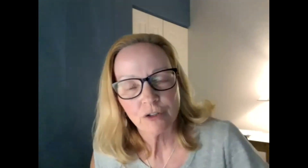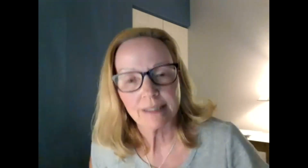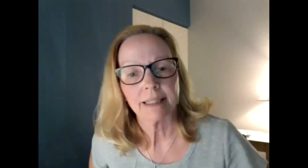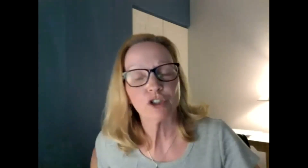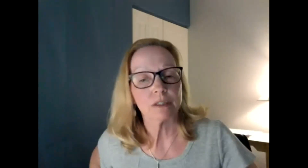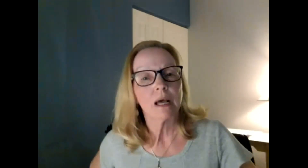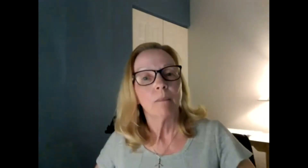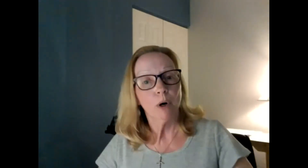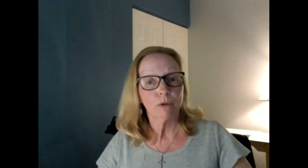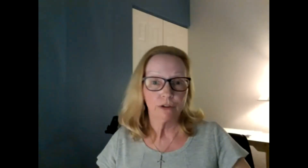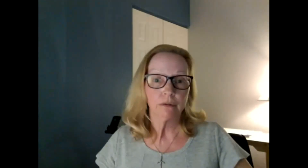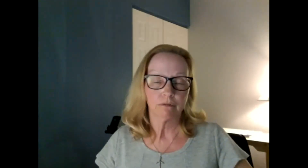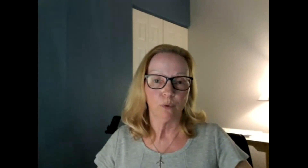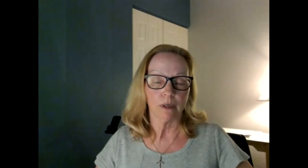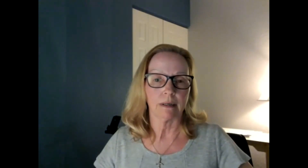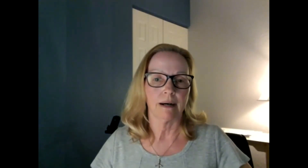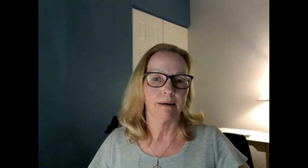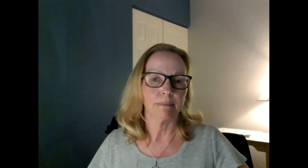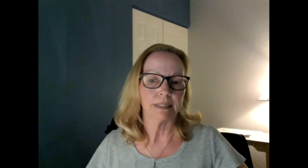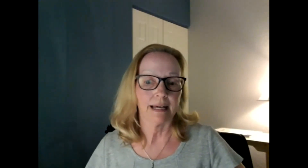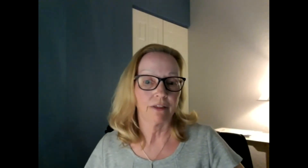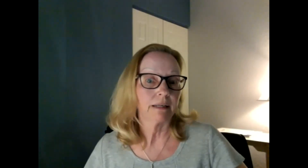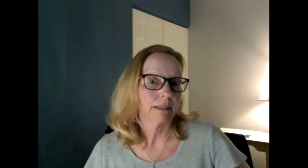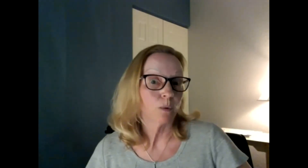translations both for deaf and language.